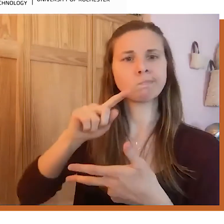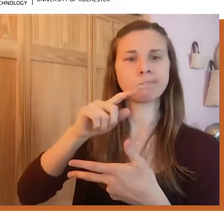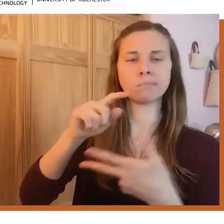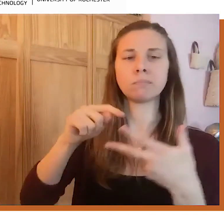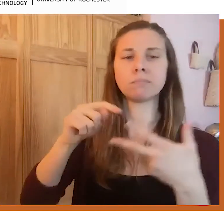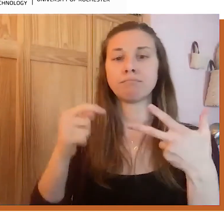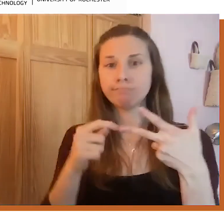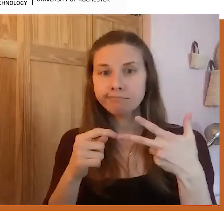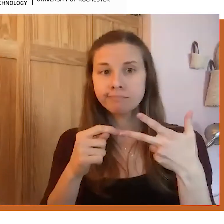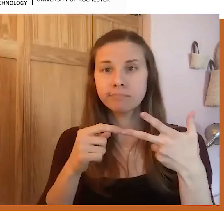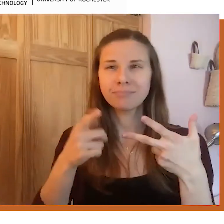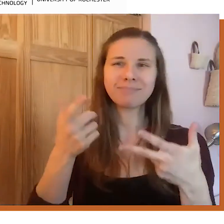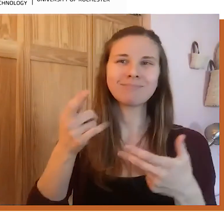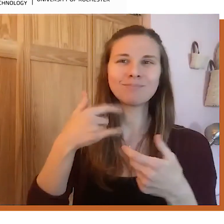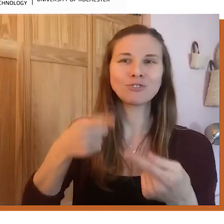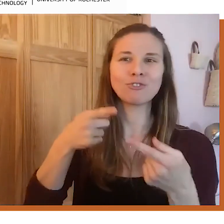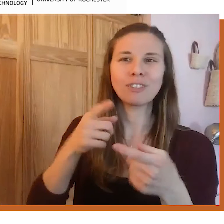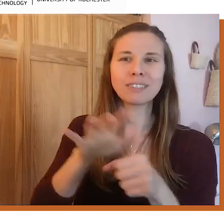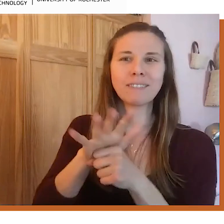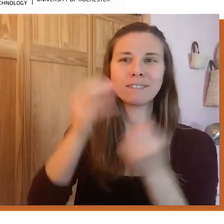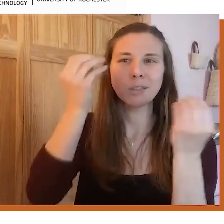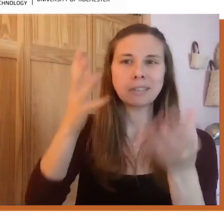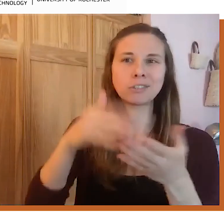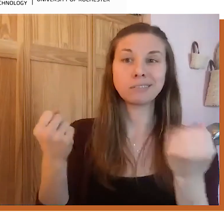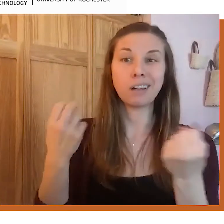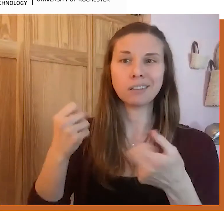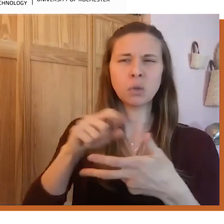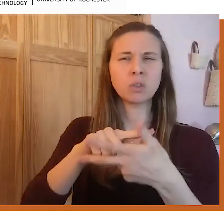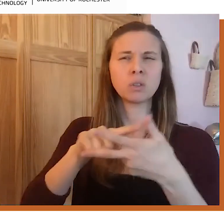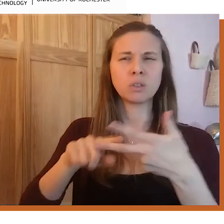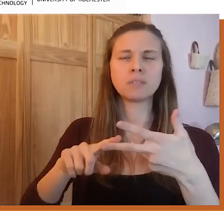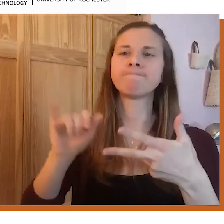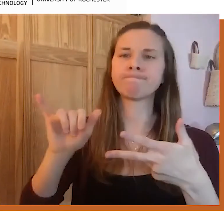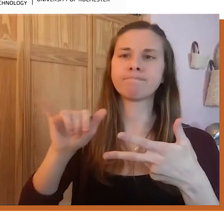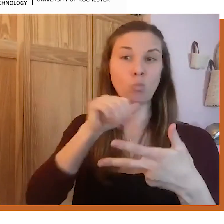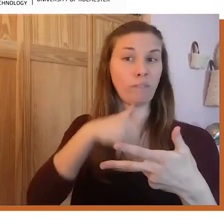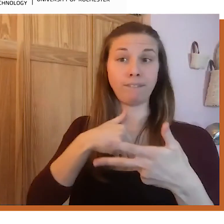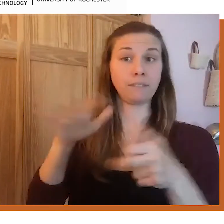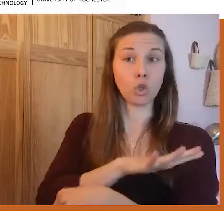and, of course, they struggle getting enough information in a accessible language to them,